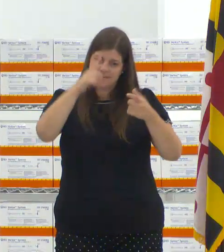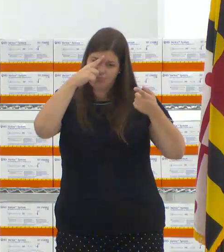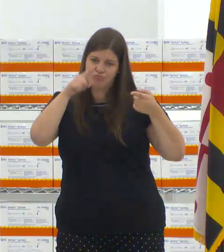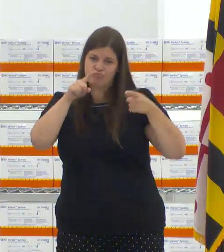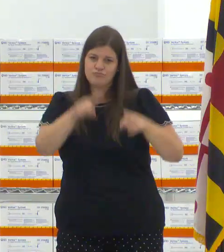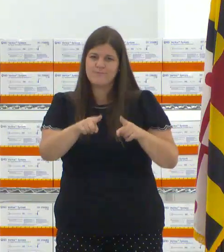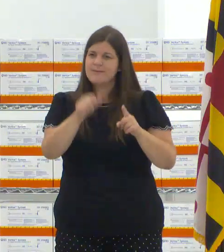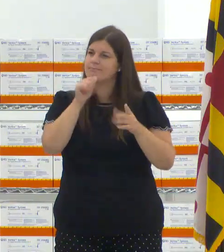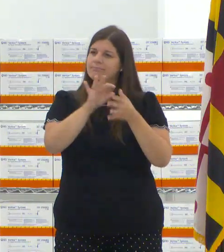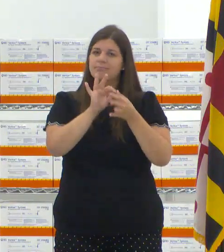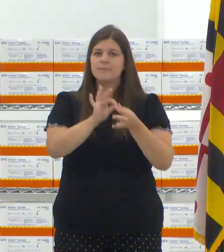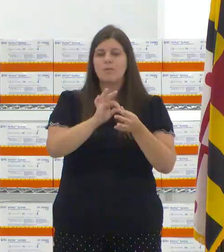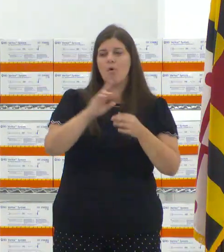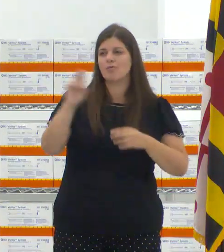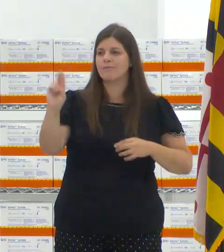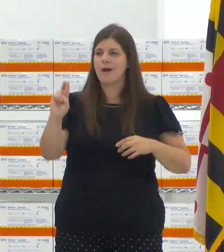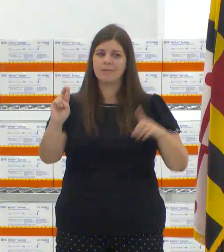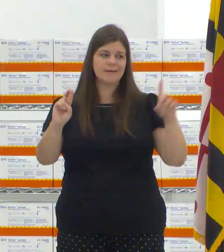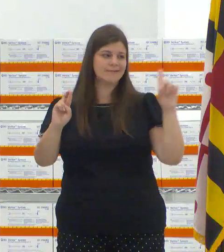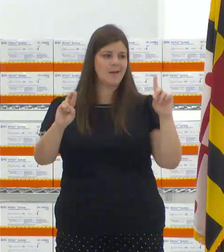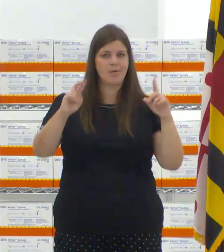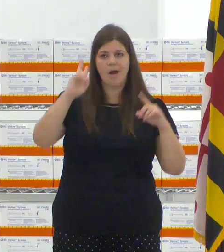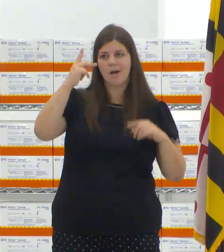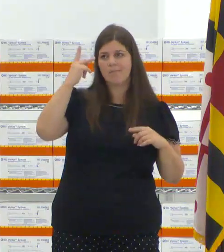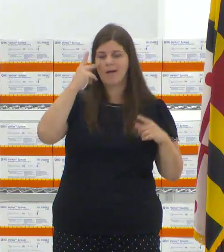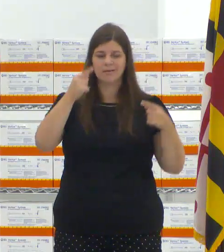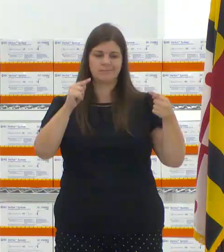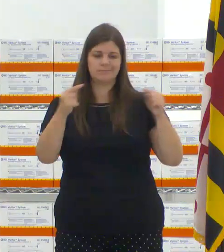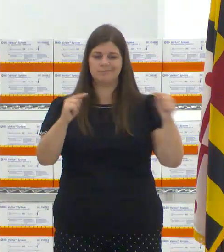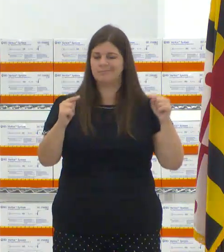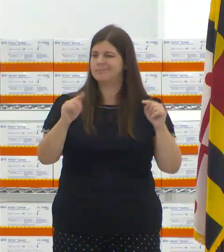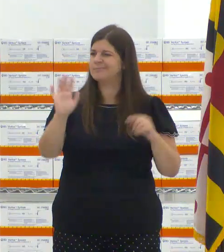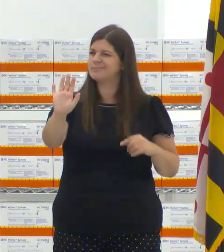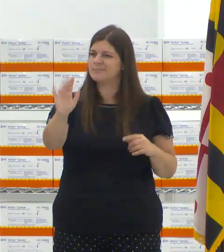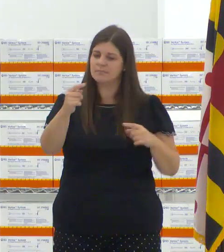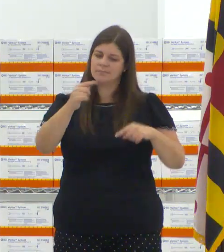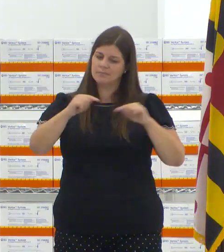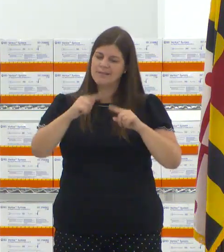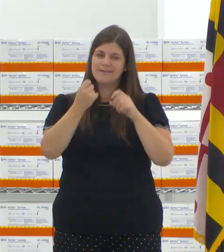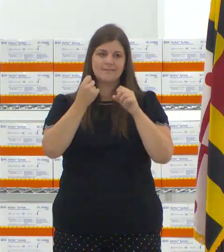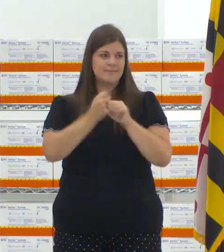elderly teachers, students, vulnerable families, and those who are around the nation and certainly in the state of Maryland to